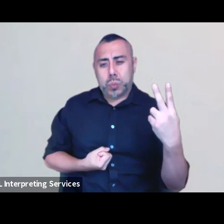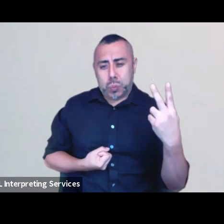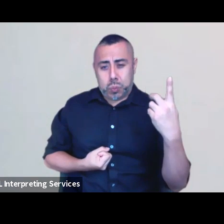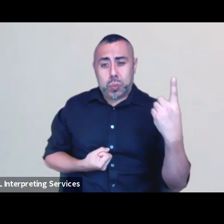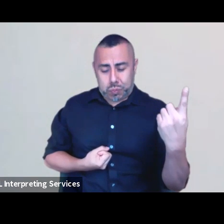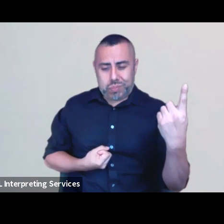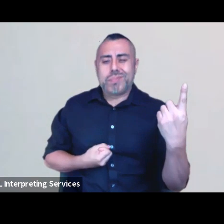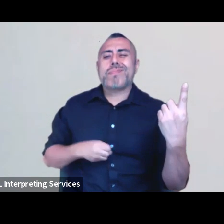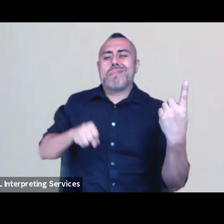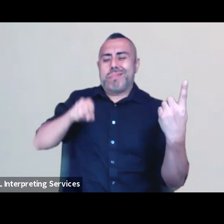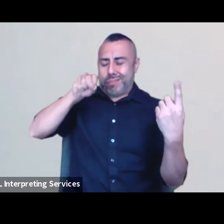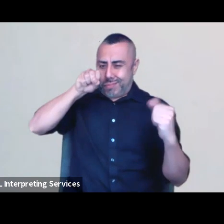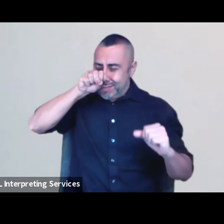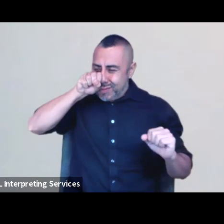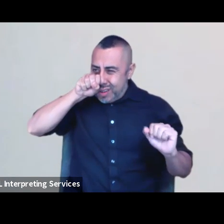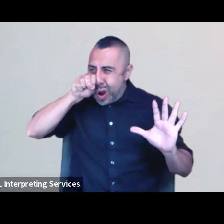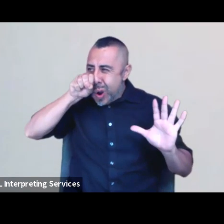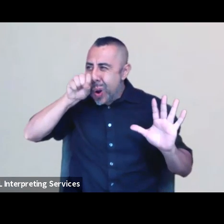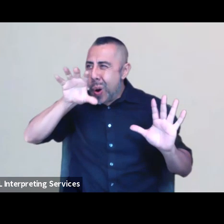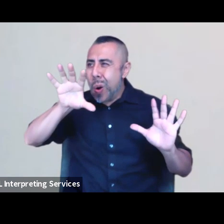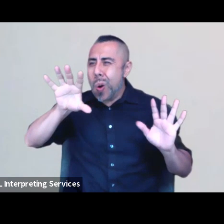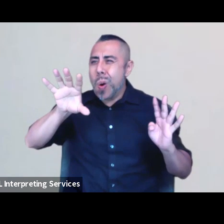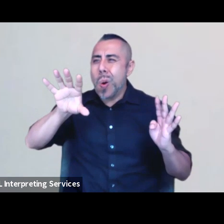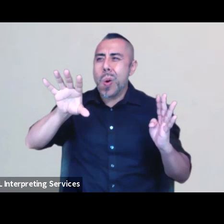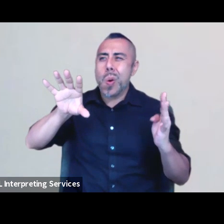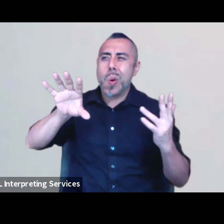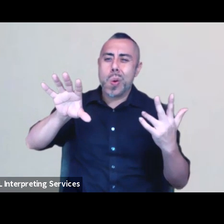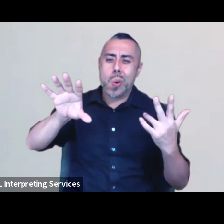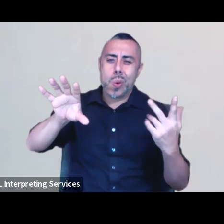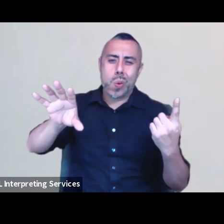Release, five, four, three, two, one.